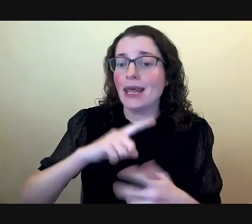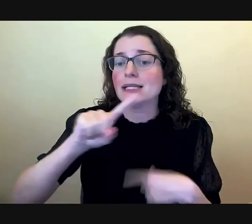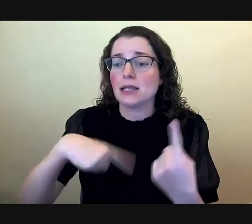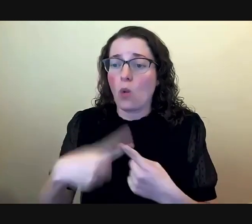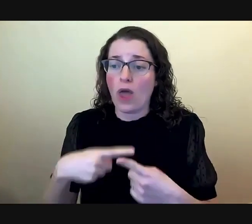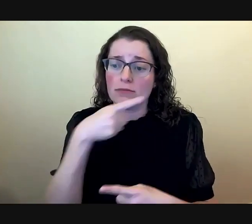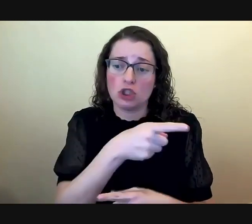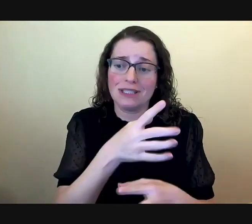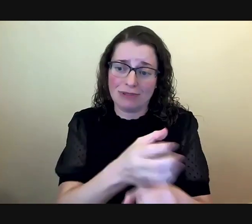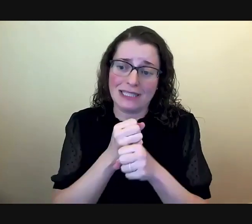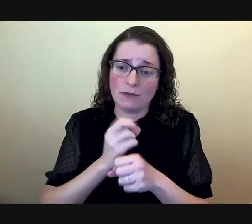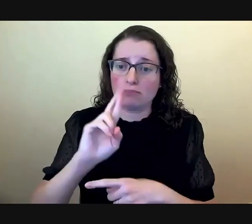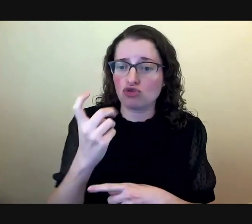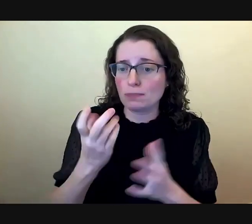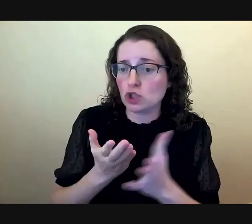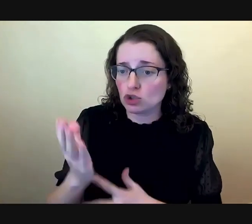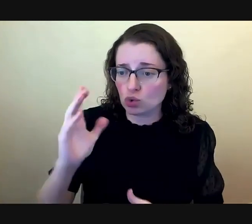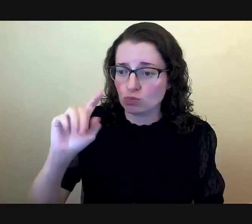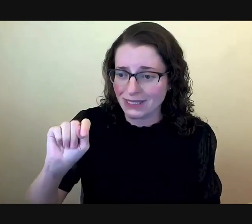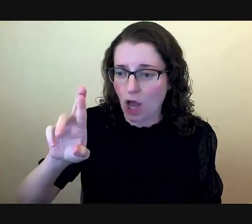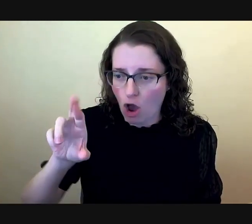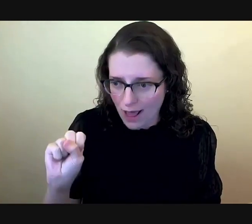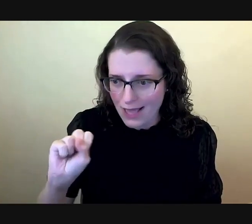And the argument was when they received prescription calls